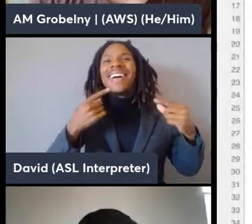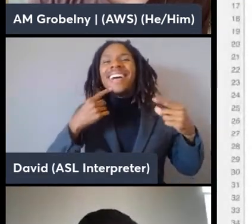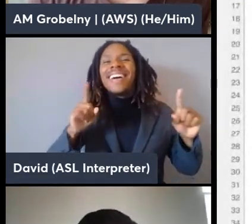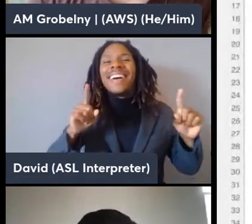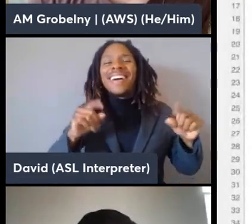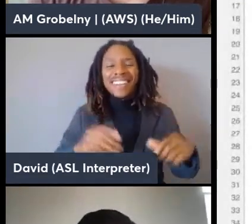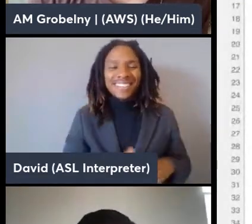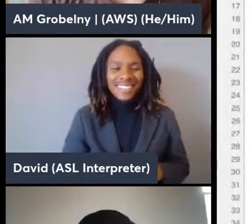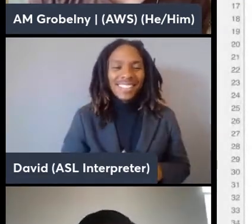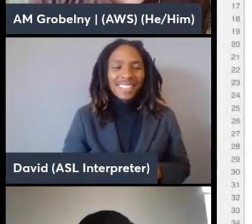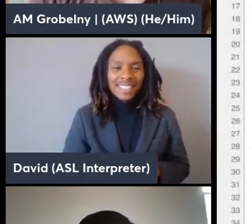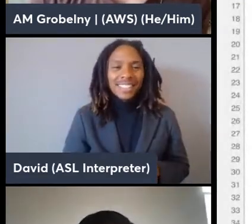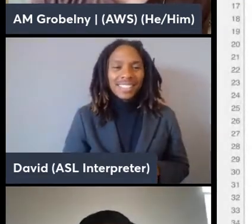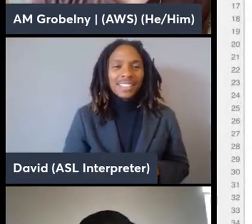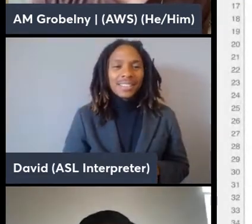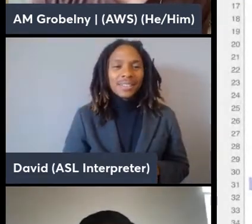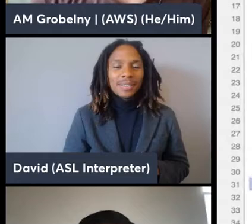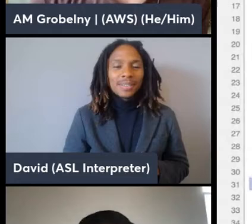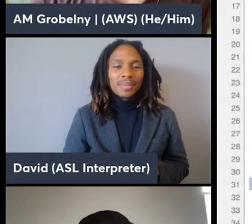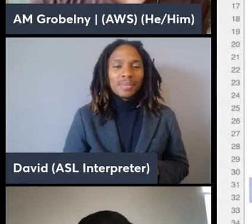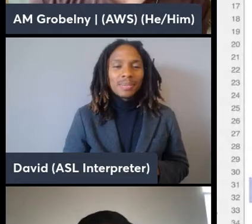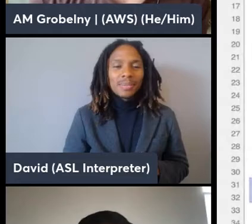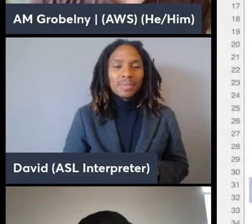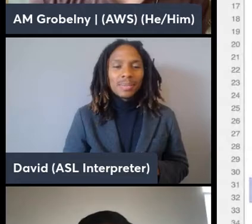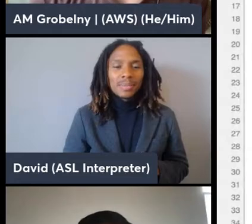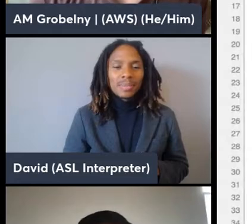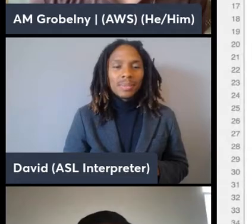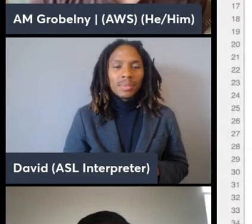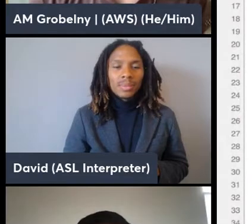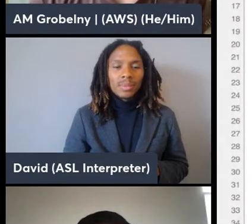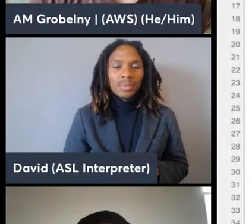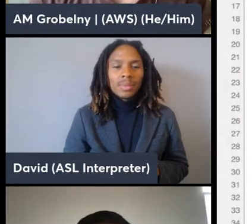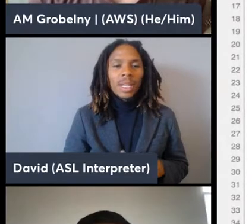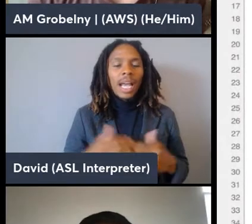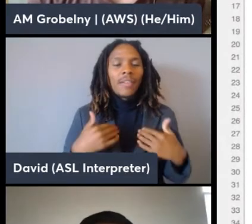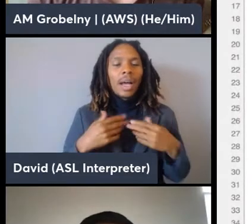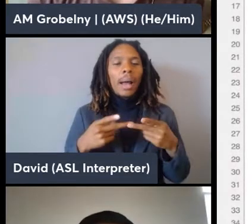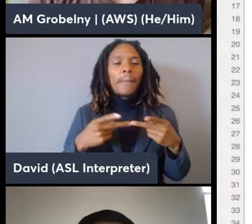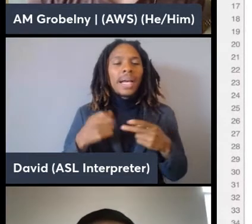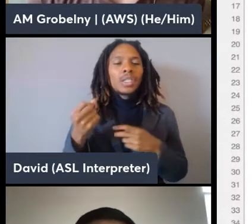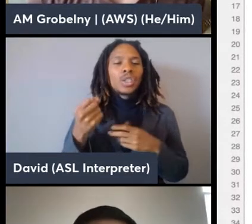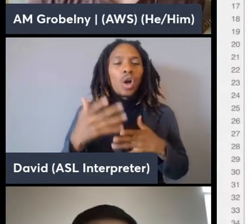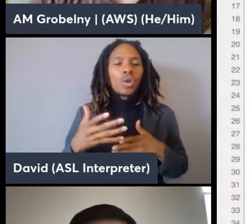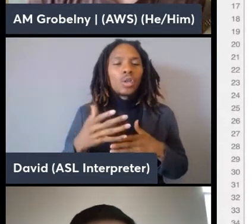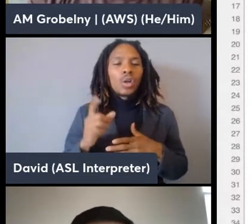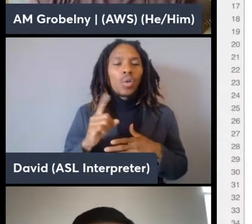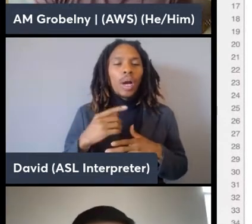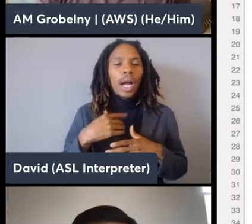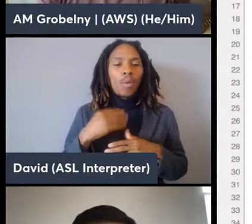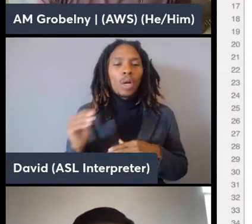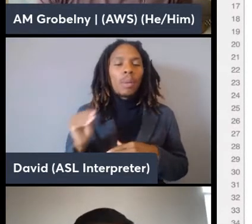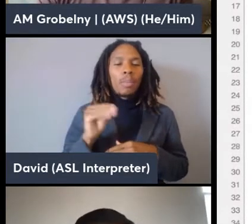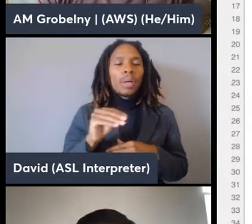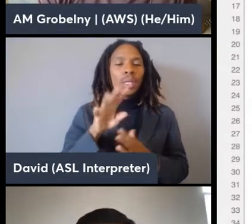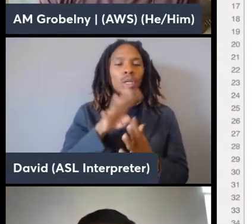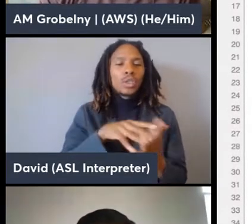So yeah, I have this placeholder where I want the charts to go. And I don't want the whole dashboard